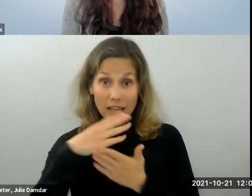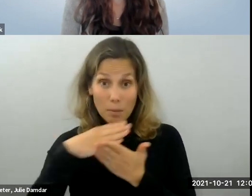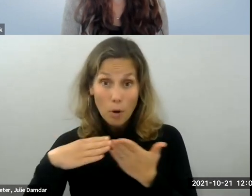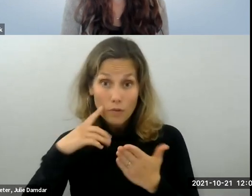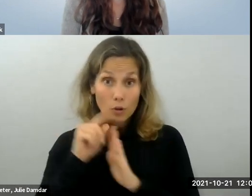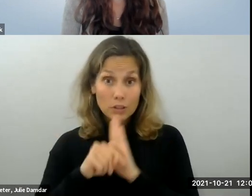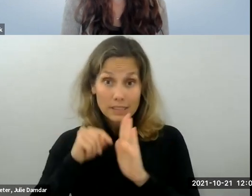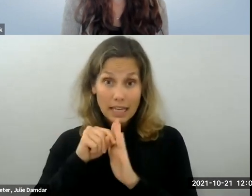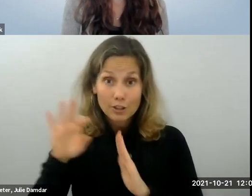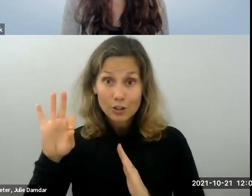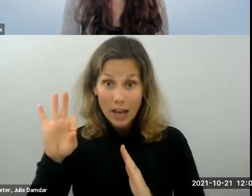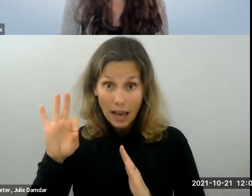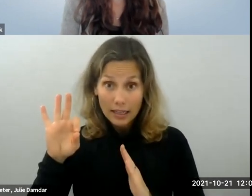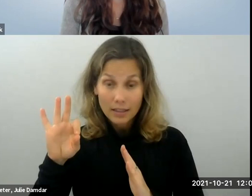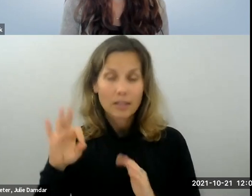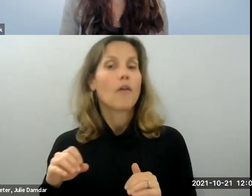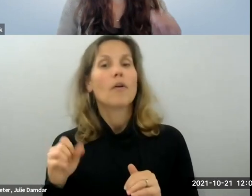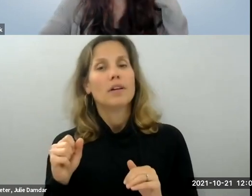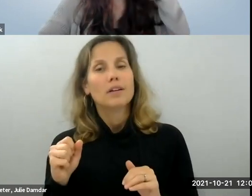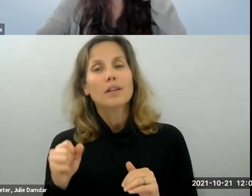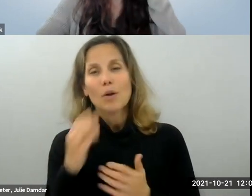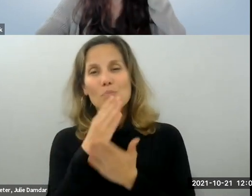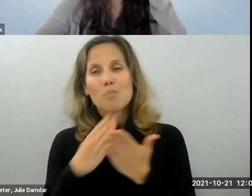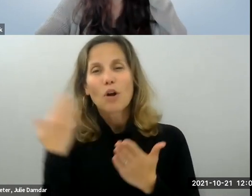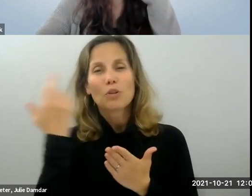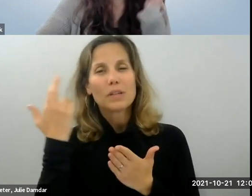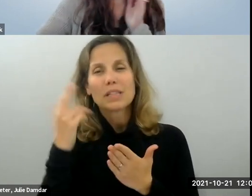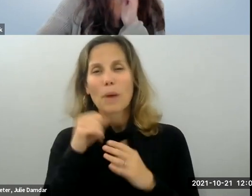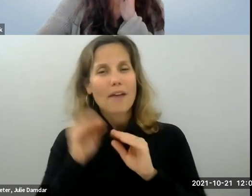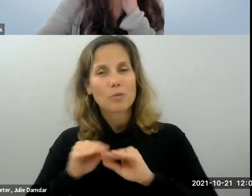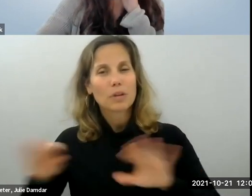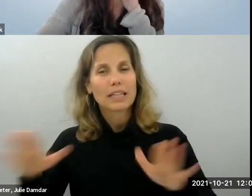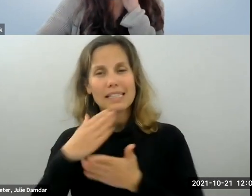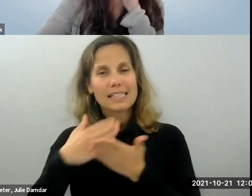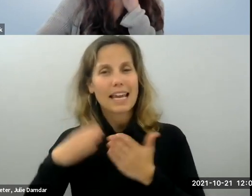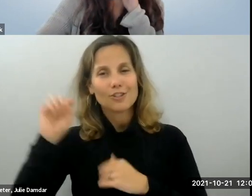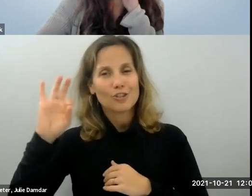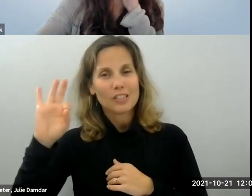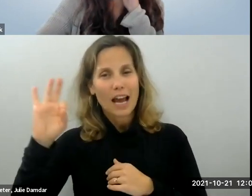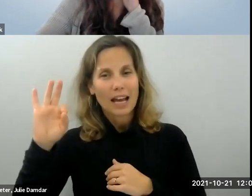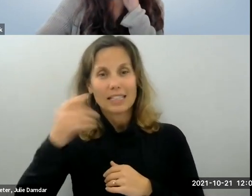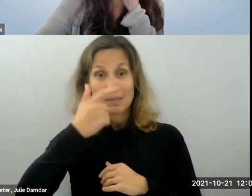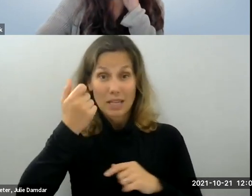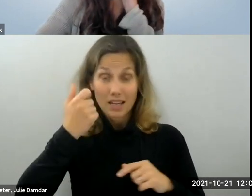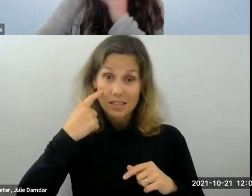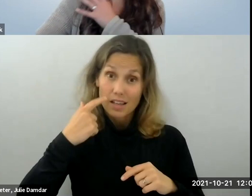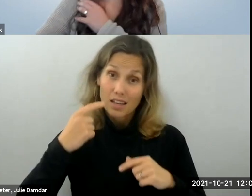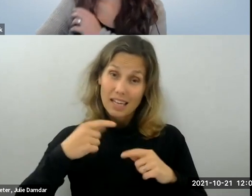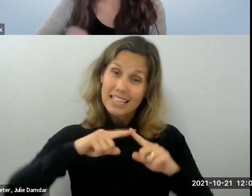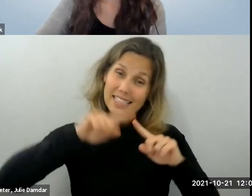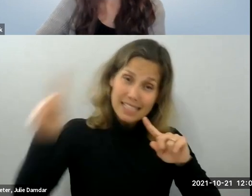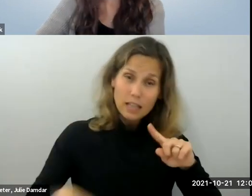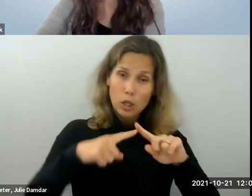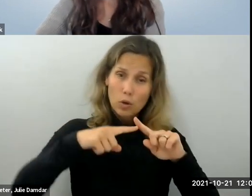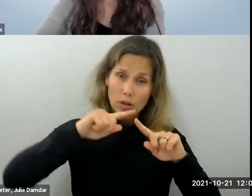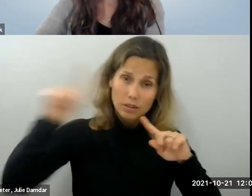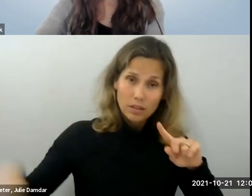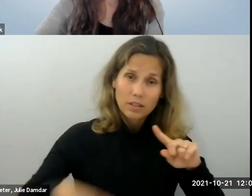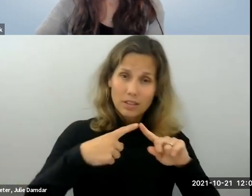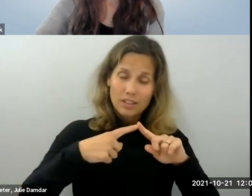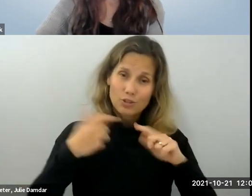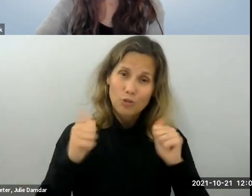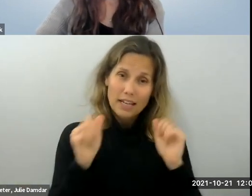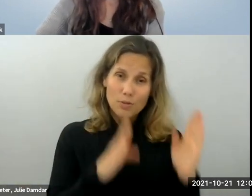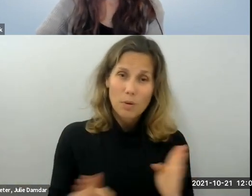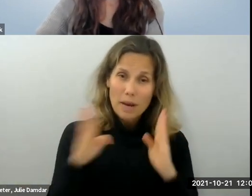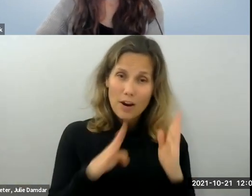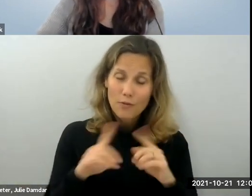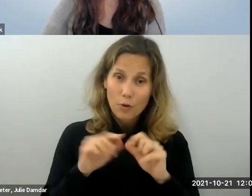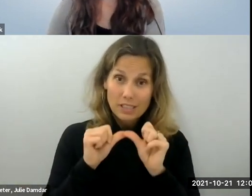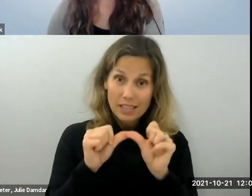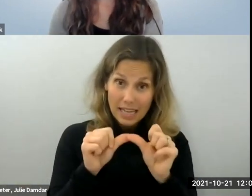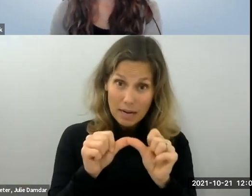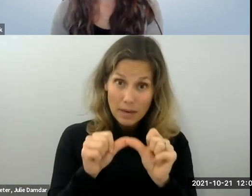Lisa Saldana (she/her/hers): The most important thing that in Part of the reason why we haven't released stage nine yet is because of the cyclical nature of needing to prepare for sustainment so, although we have activities that have now been.